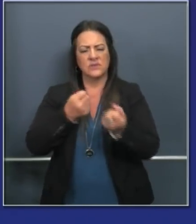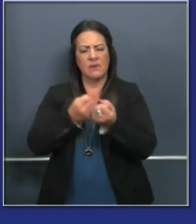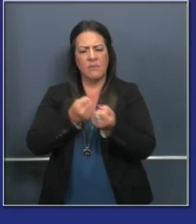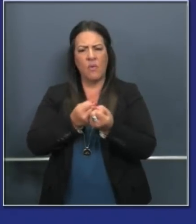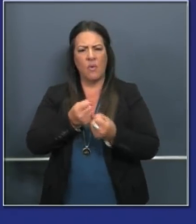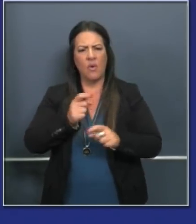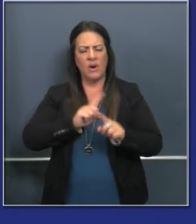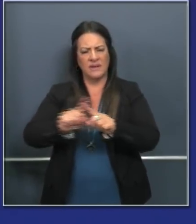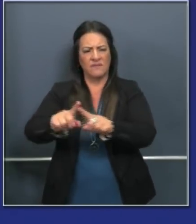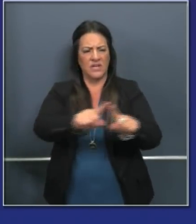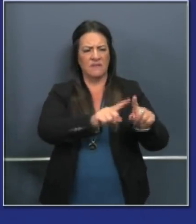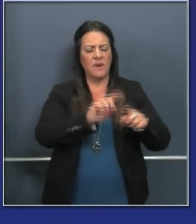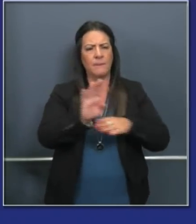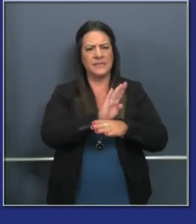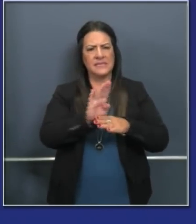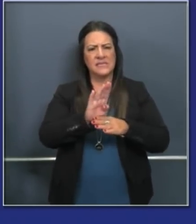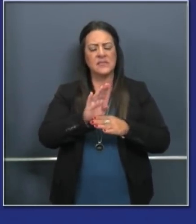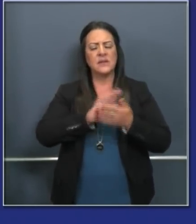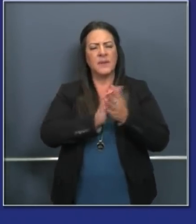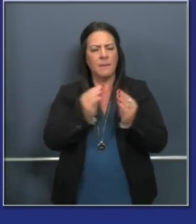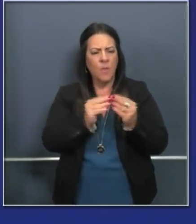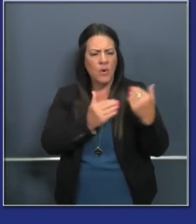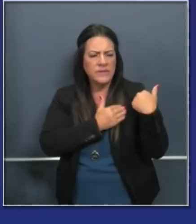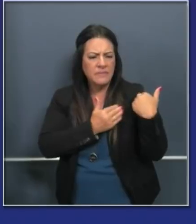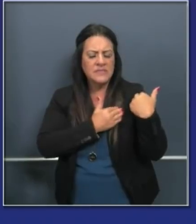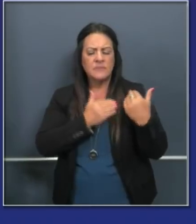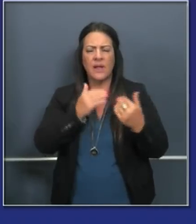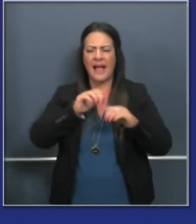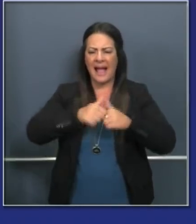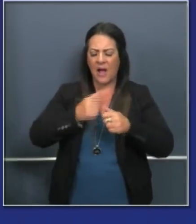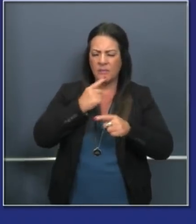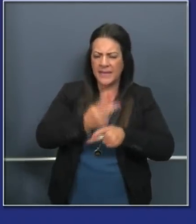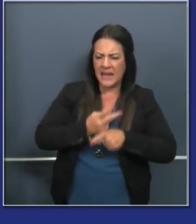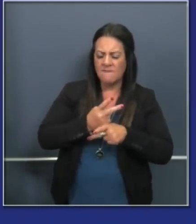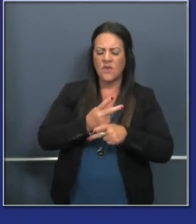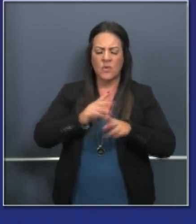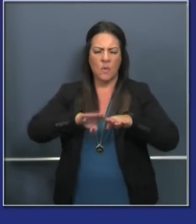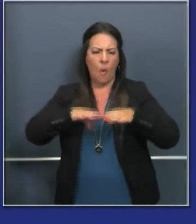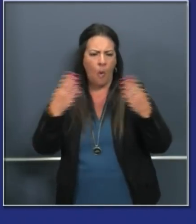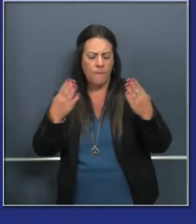THROUGH THIS TECHNICAL ASSISTANCE PROGRAMS. SUPPORTING THOSE THAT ARE